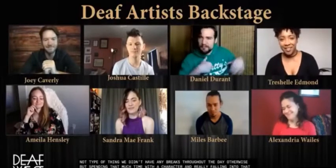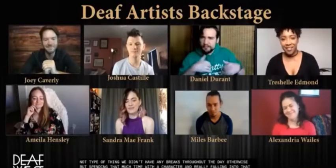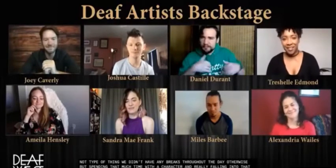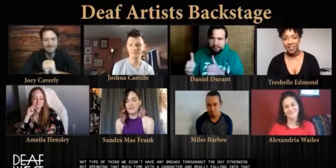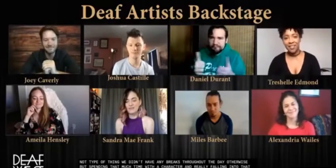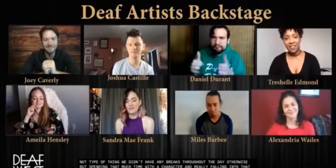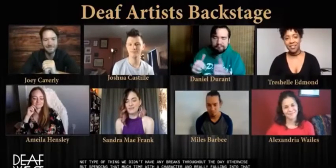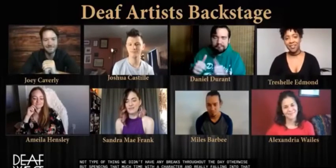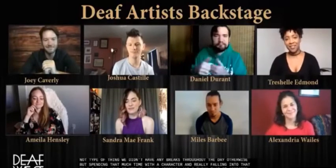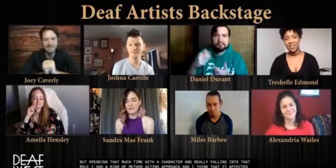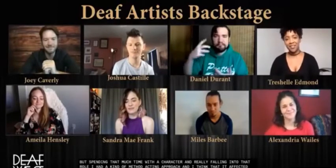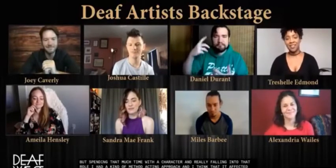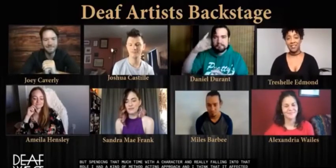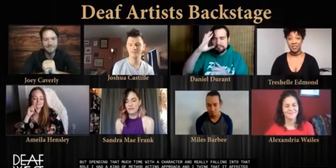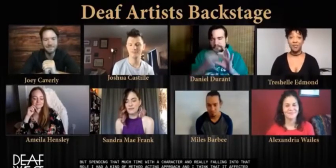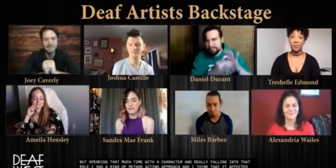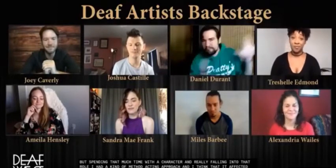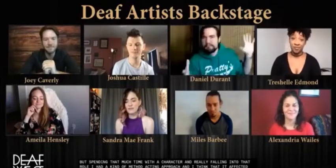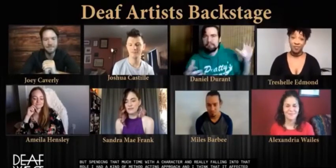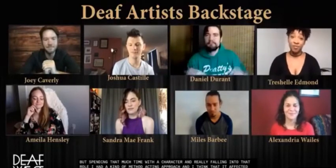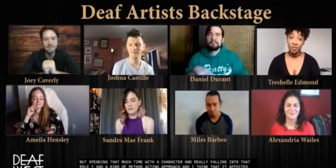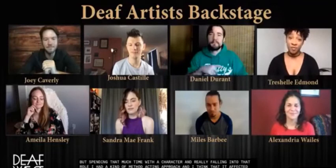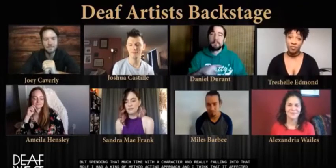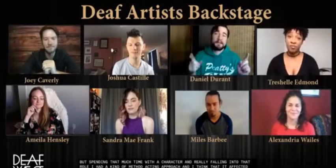like play video games, and whatever else.